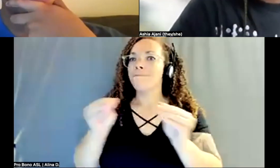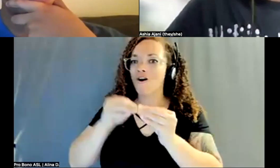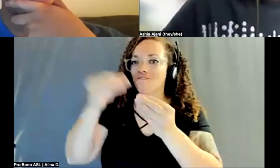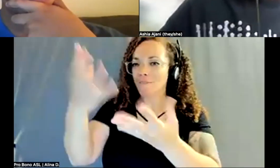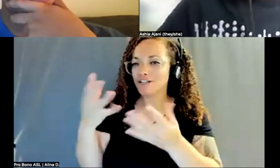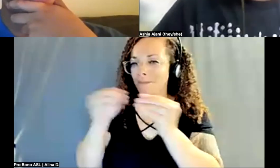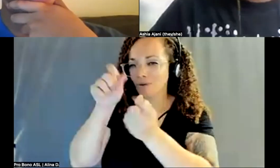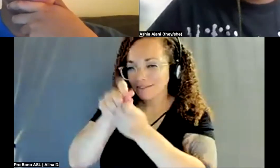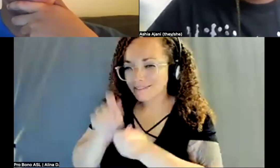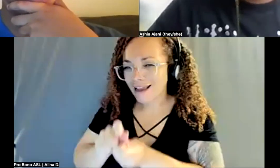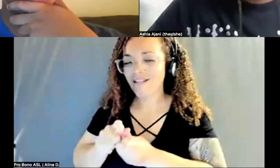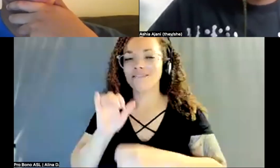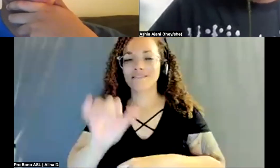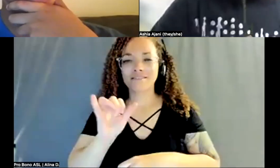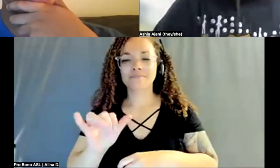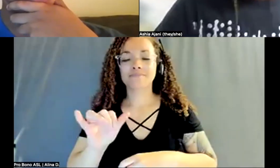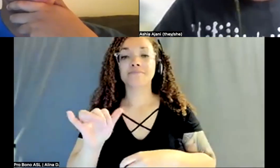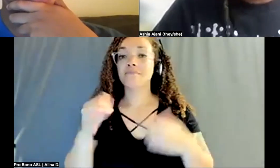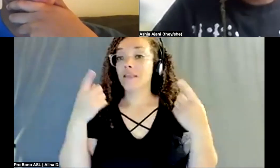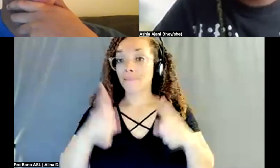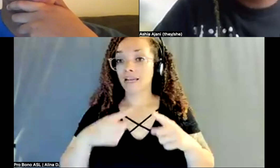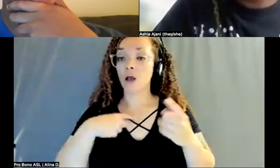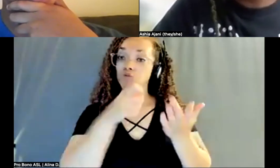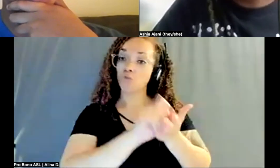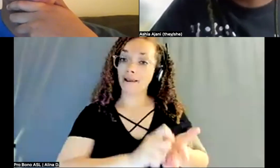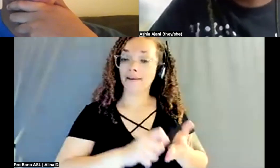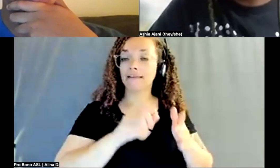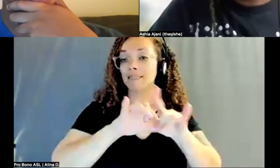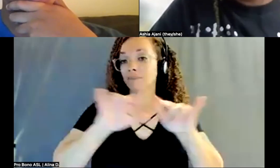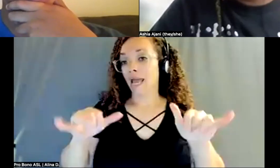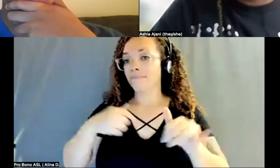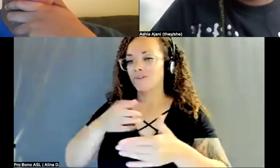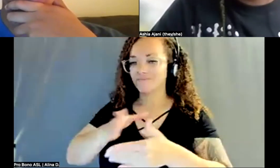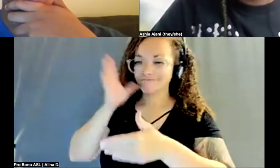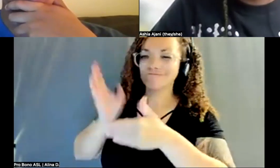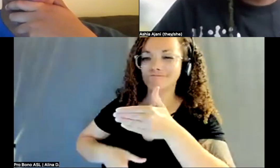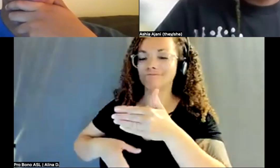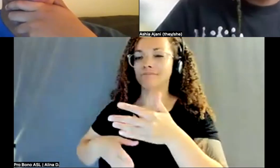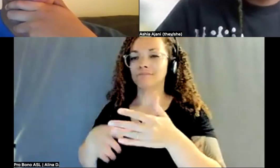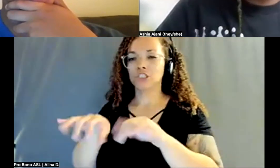this, I was also like, finishing up my degree in environmental studies. And of course, I went to